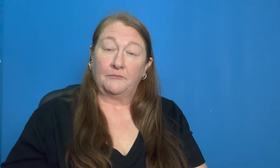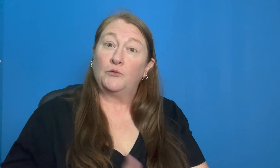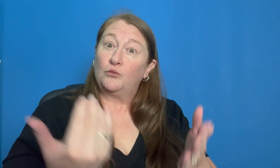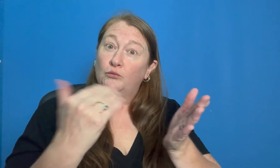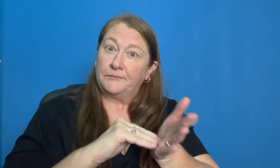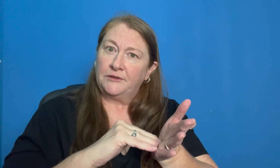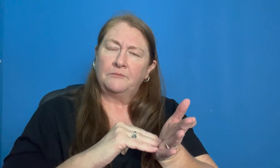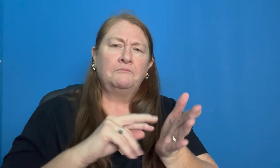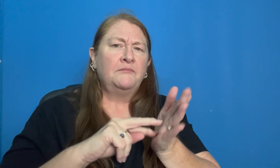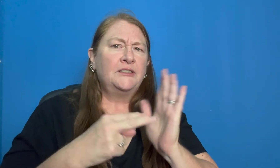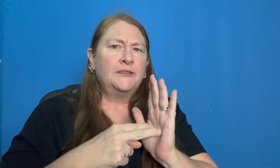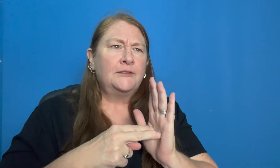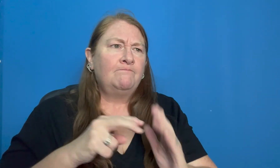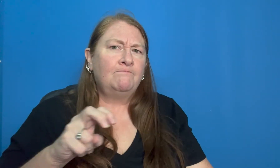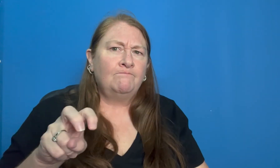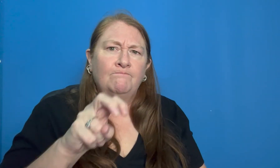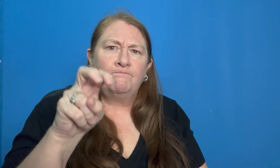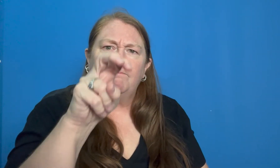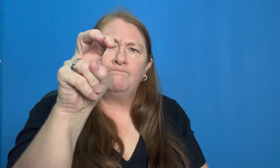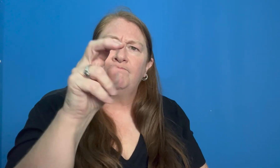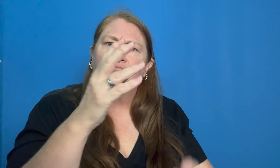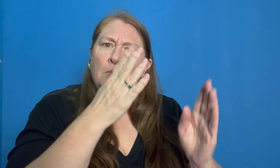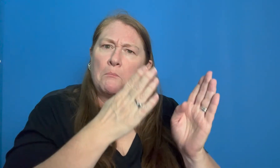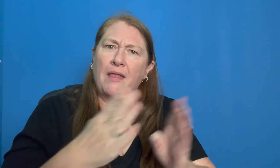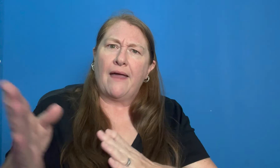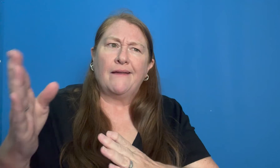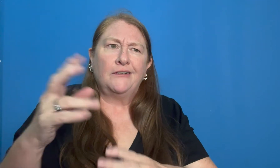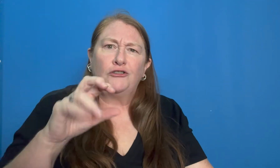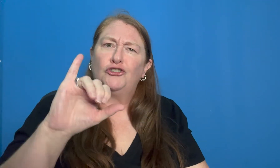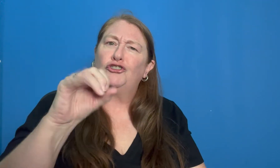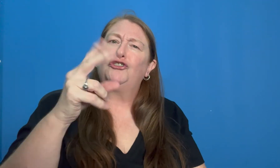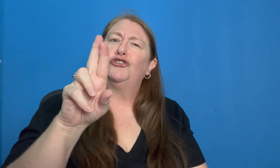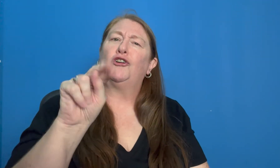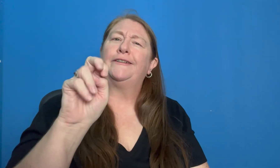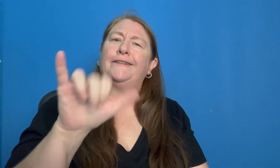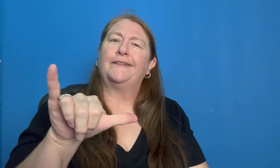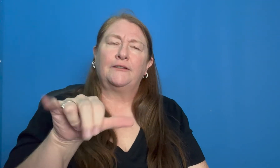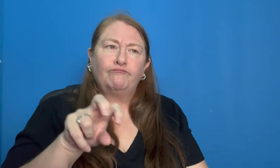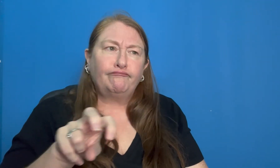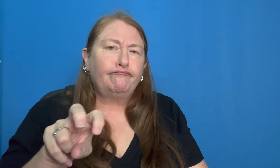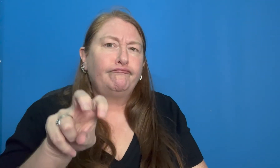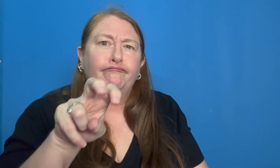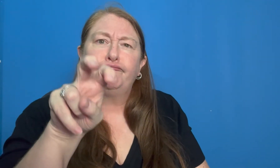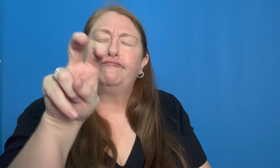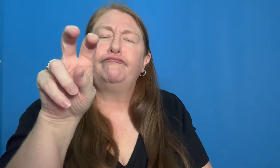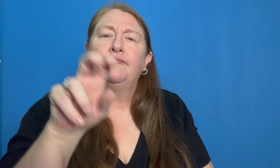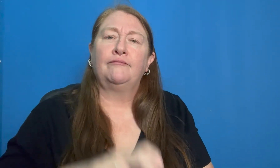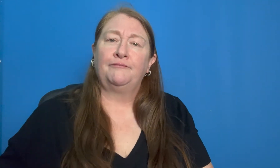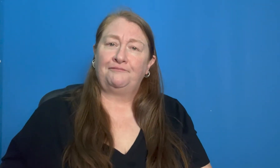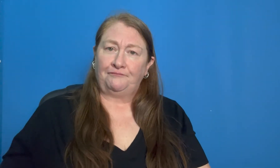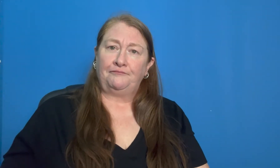To recap, quest means a planned journey.